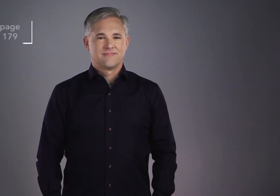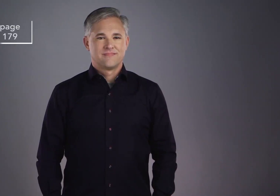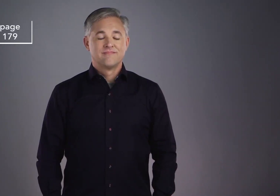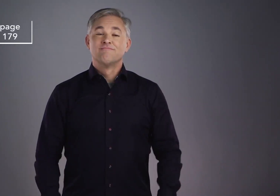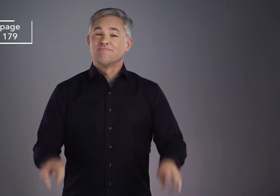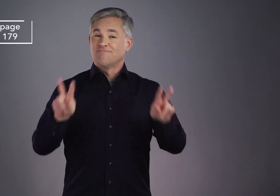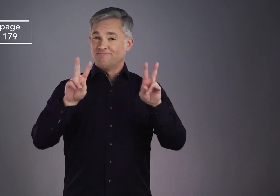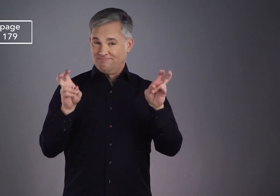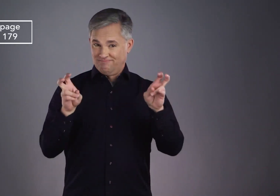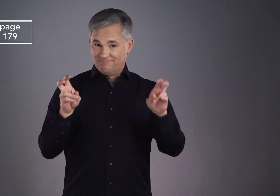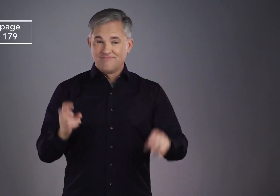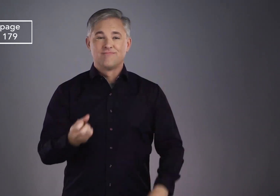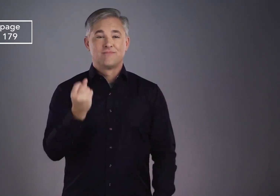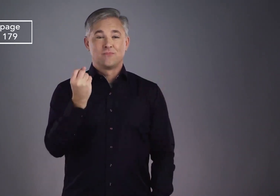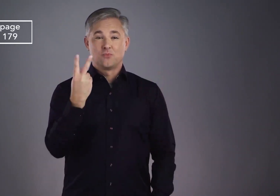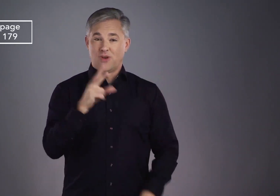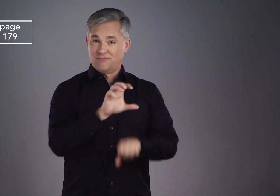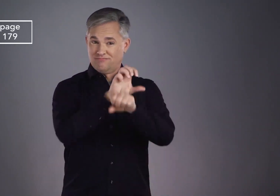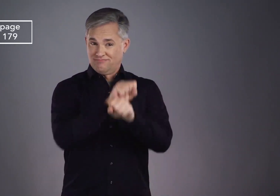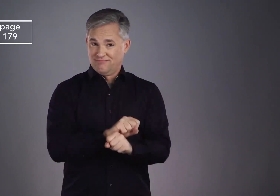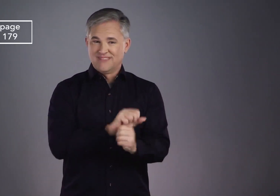The Twelve Traditions (The Long Form)